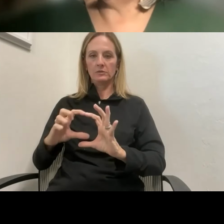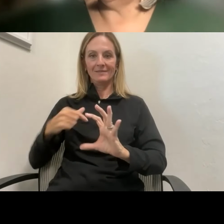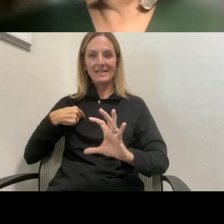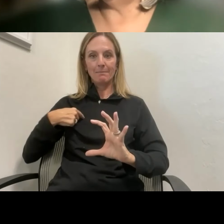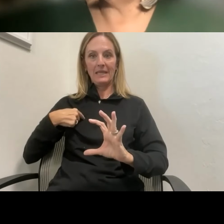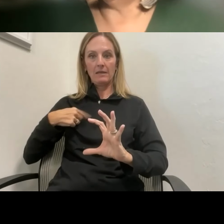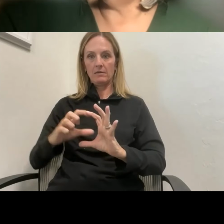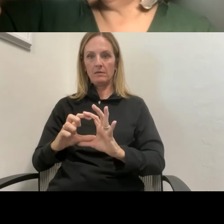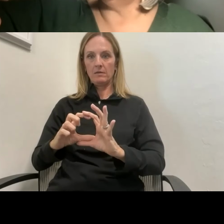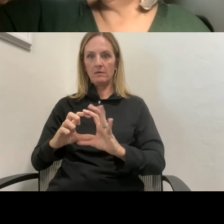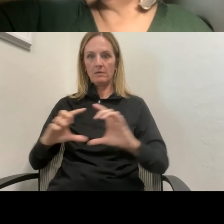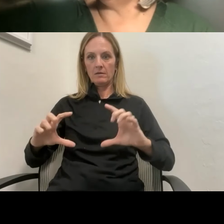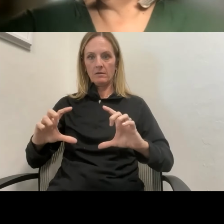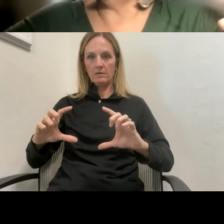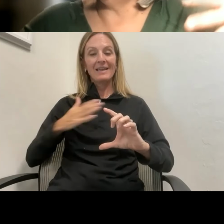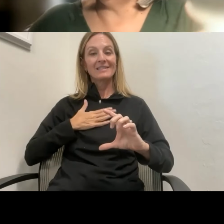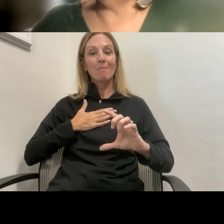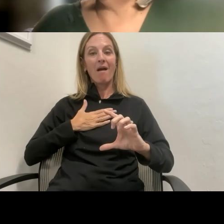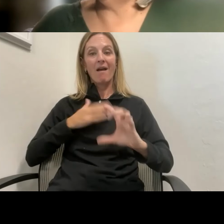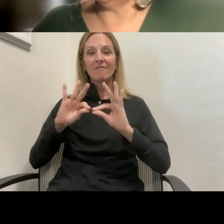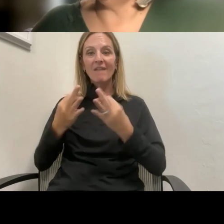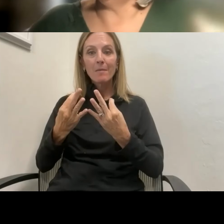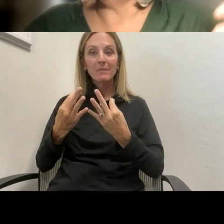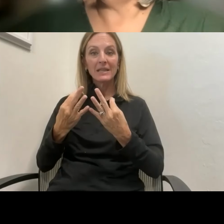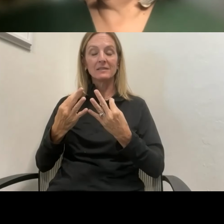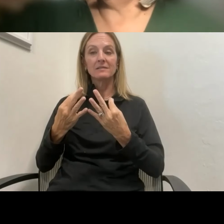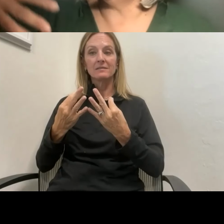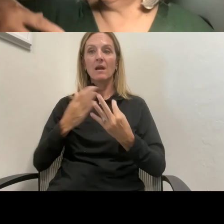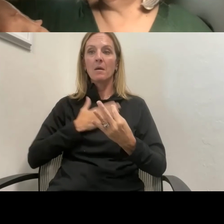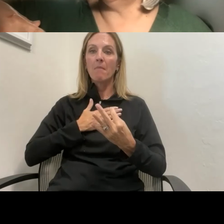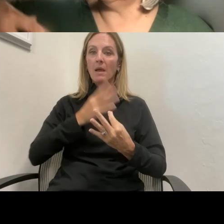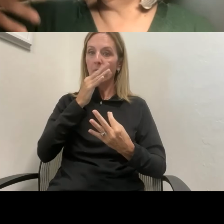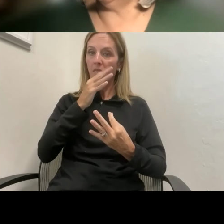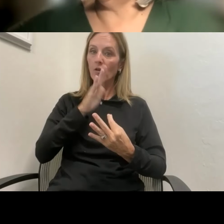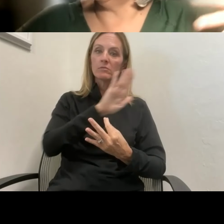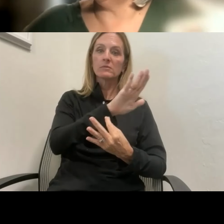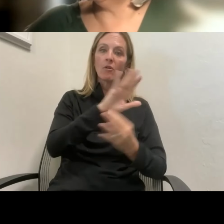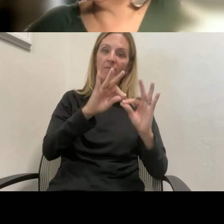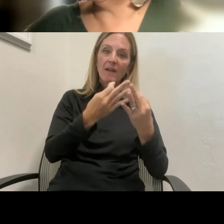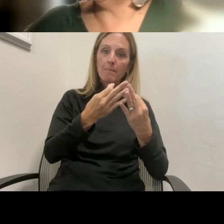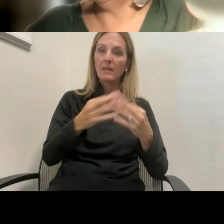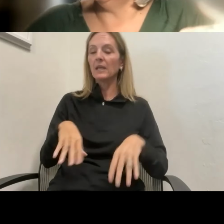around me is my family, my mother's family, my father's family and our clan and house system.